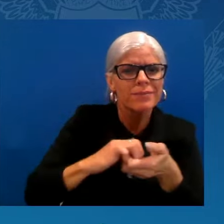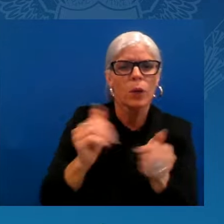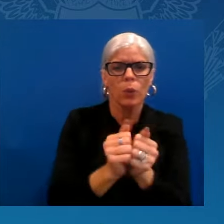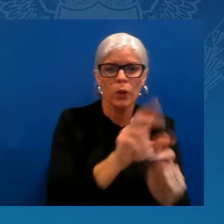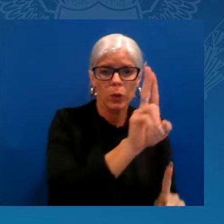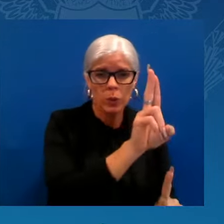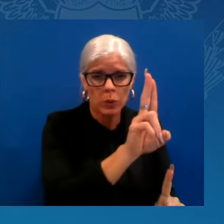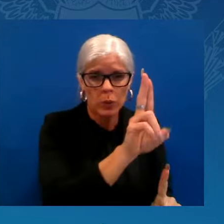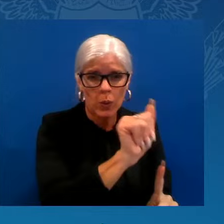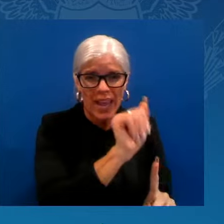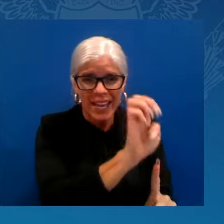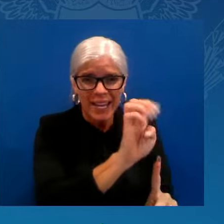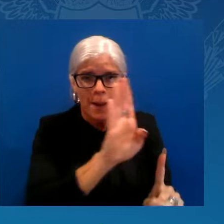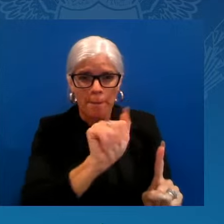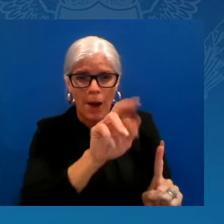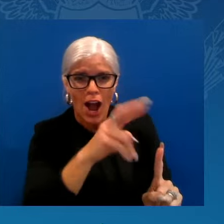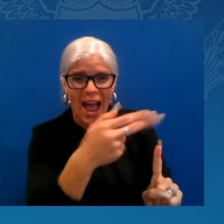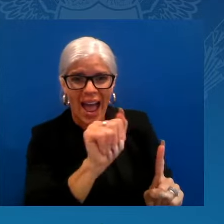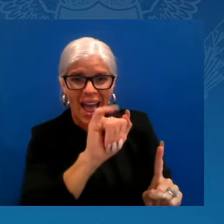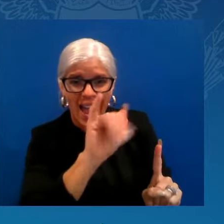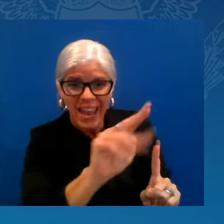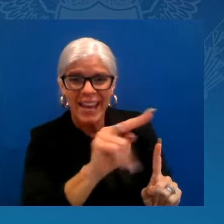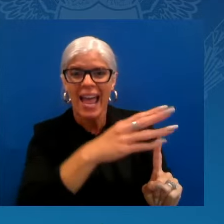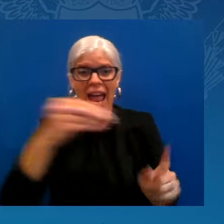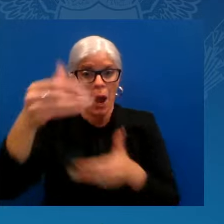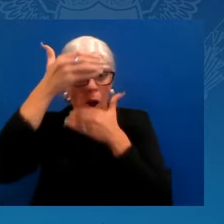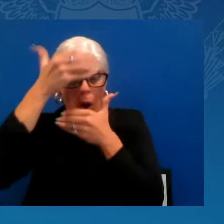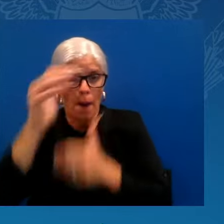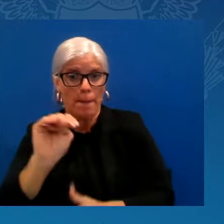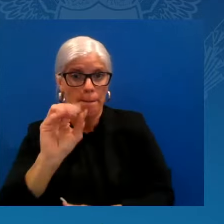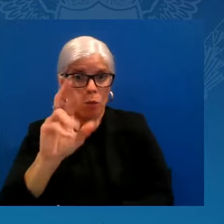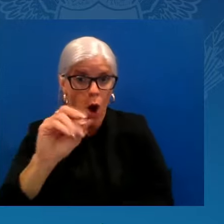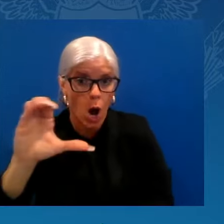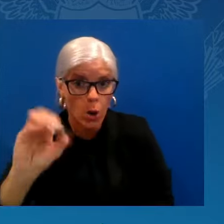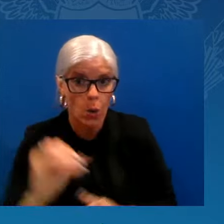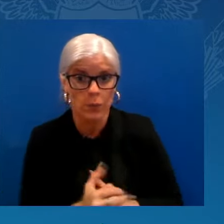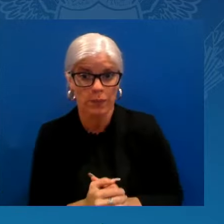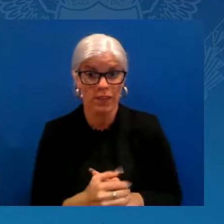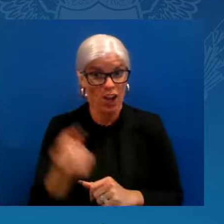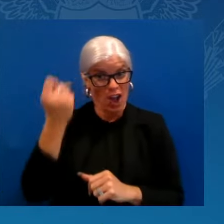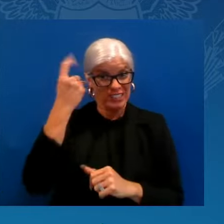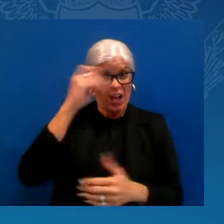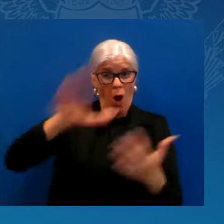to support Israel's normalization with countries in the region and beyond.